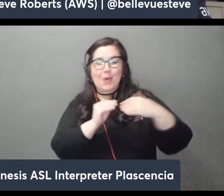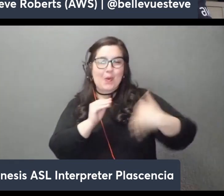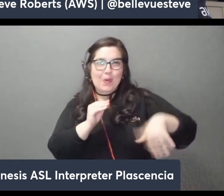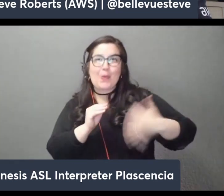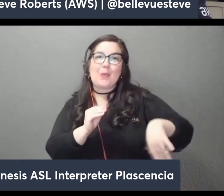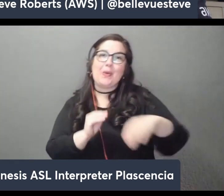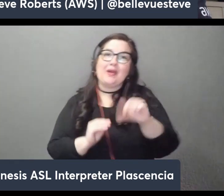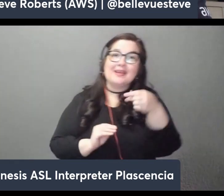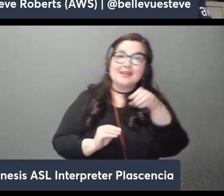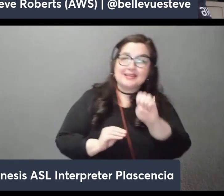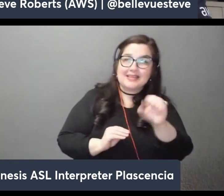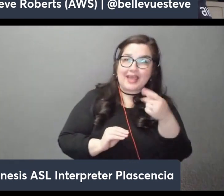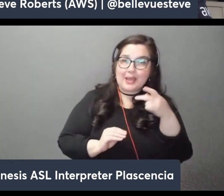that help make that easier.